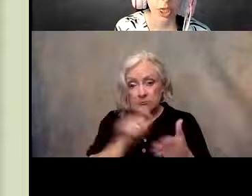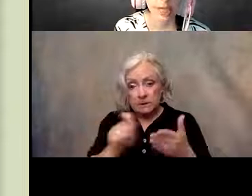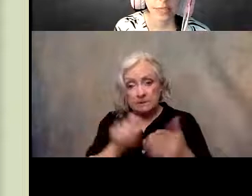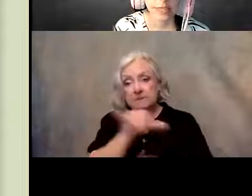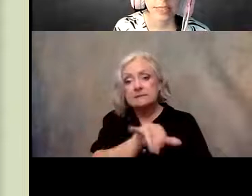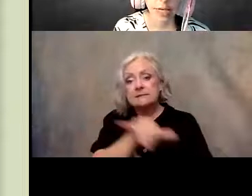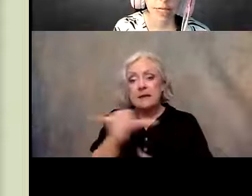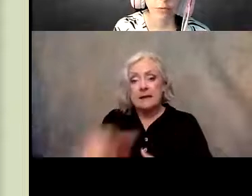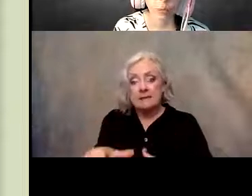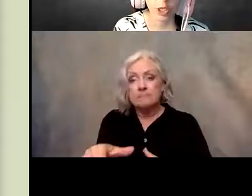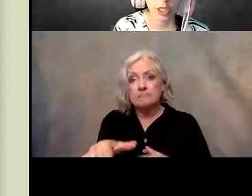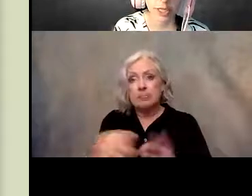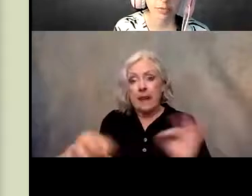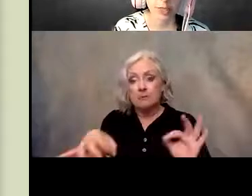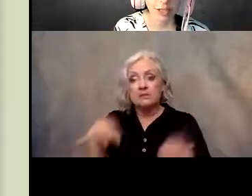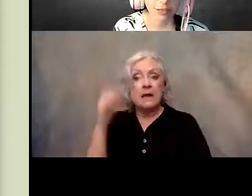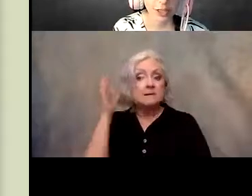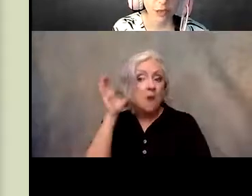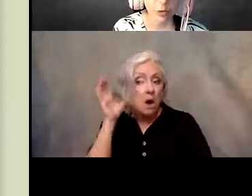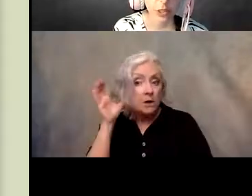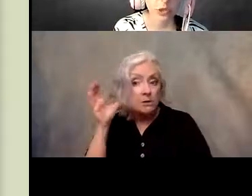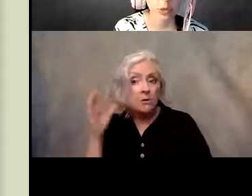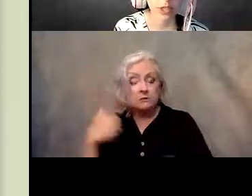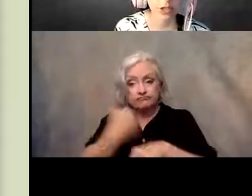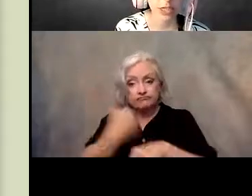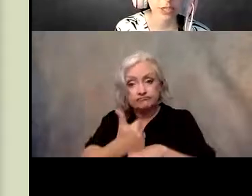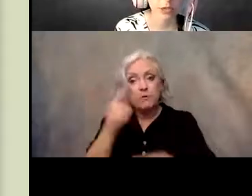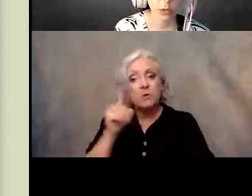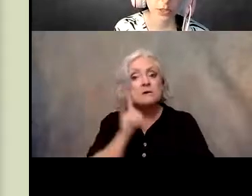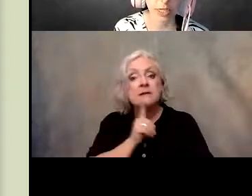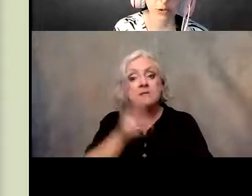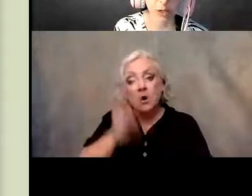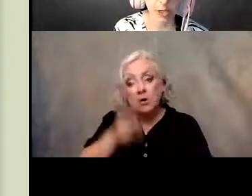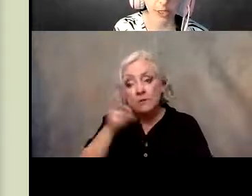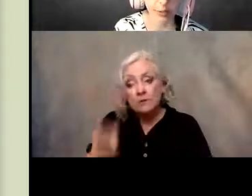and they are designed for Deaf and hard of hearing viewers who understand the source language of the audio.